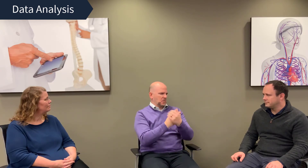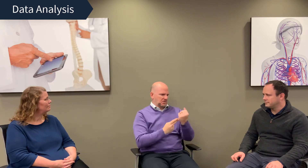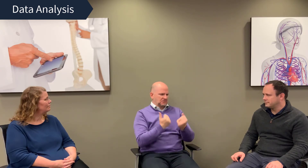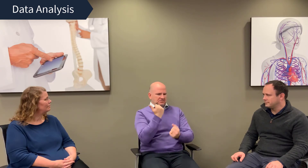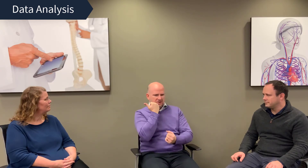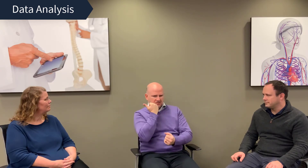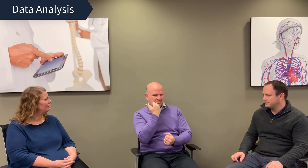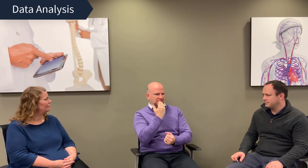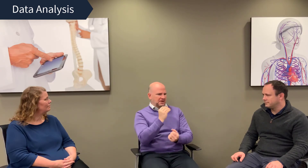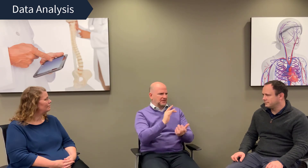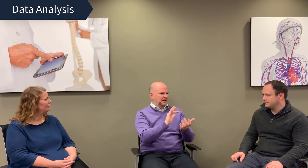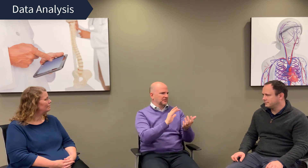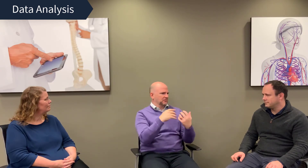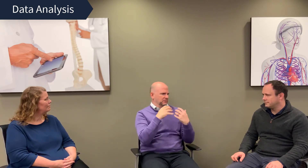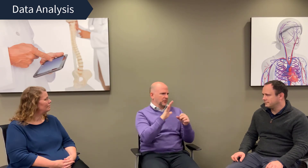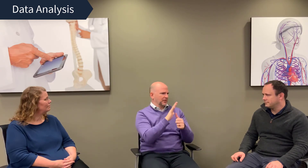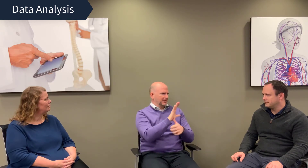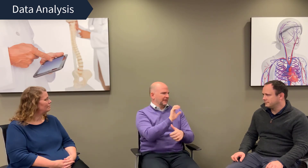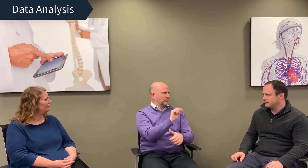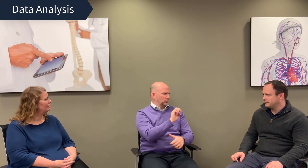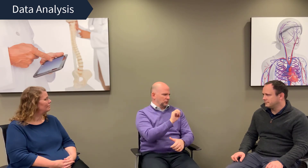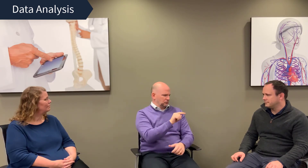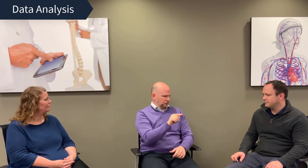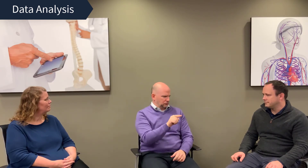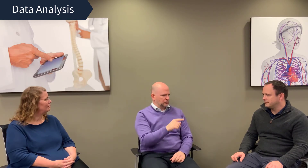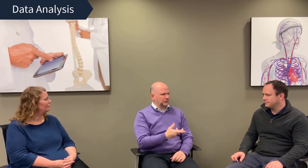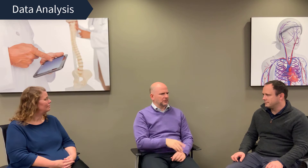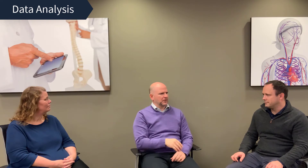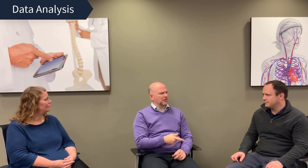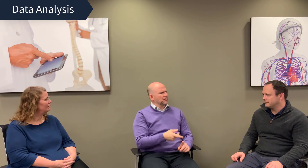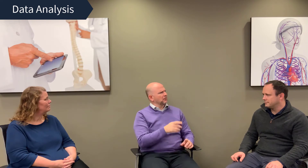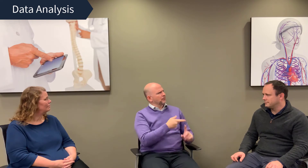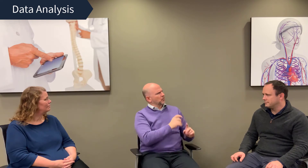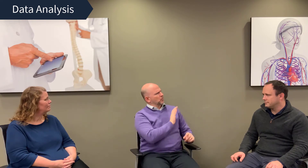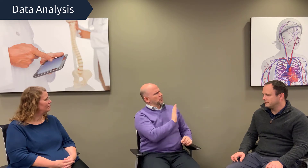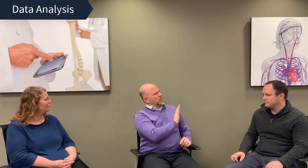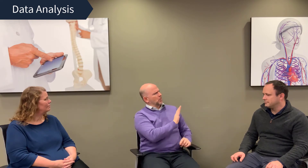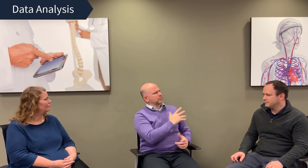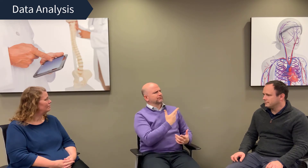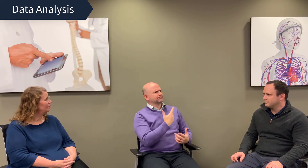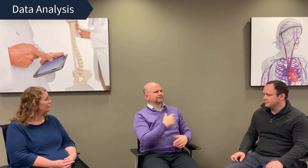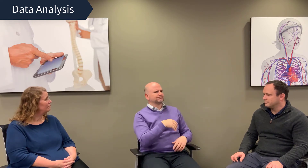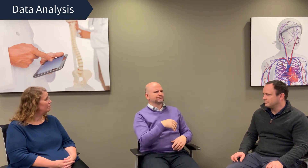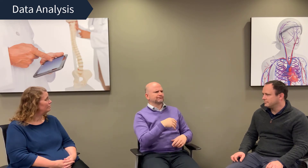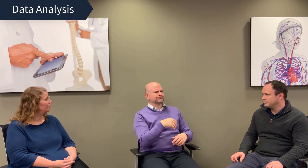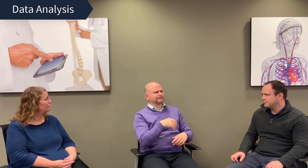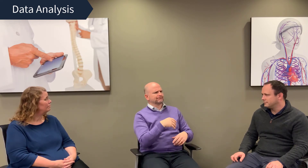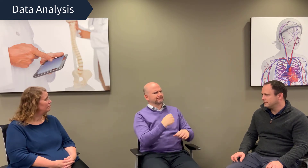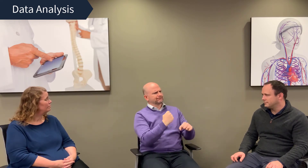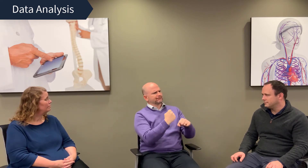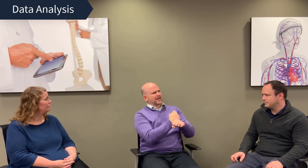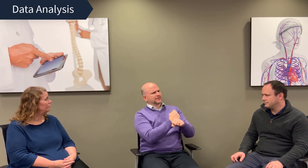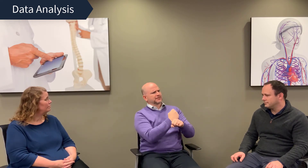dentistry and medical primary care. So from your statistical analysis